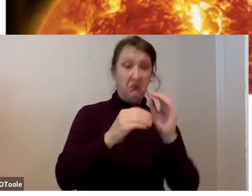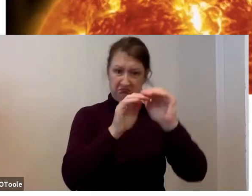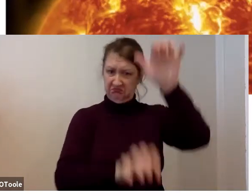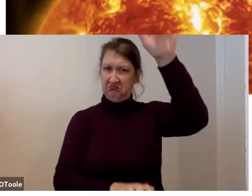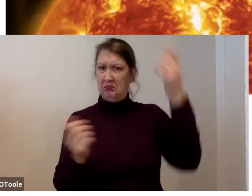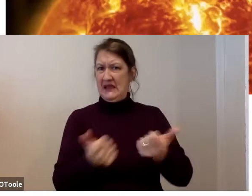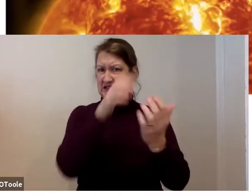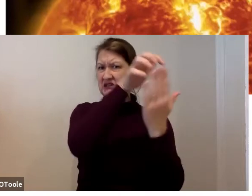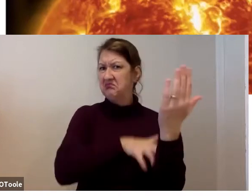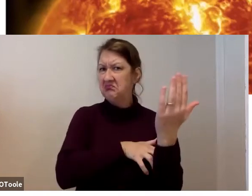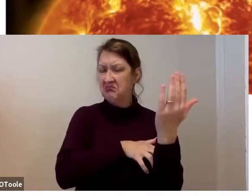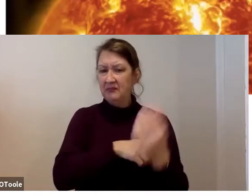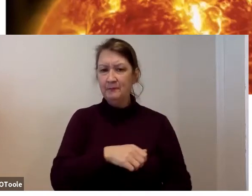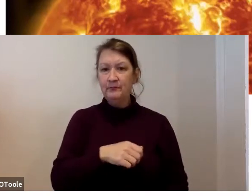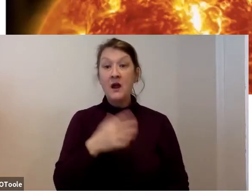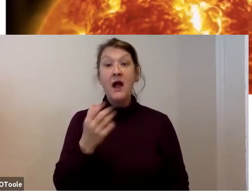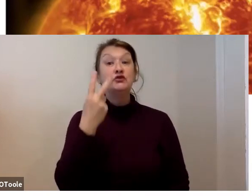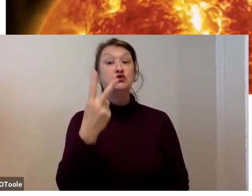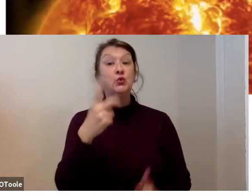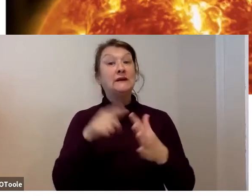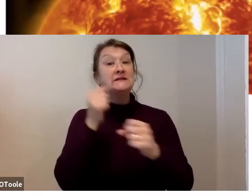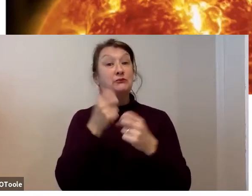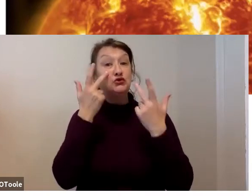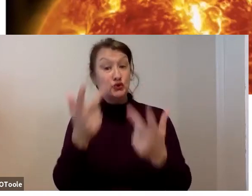We have two examples that I quite like, one by the University of